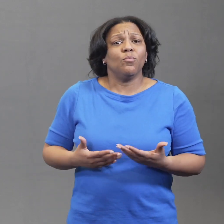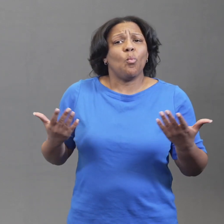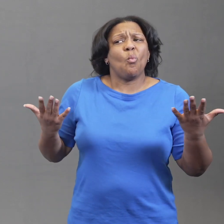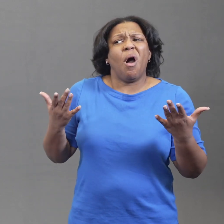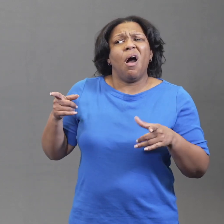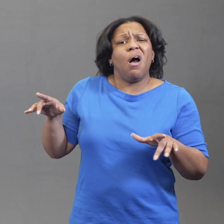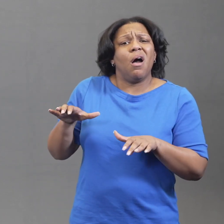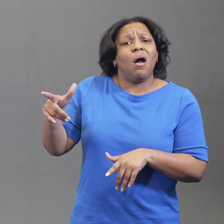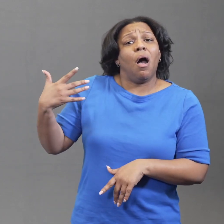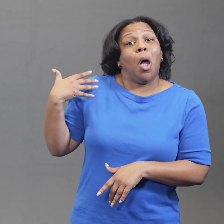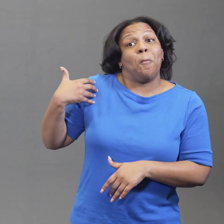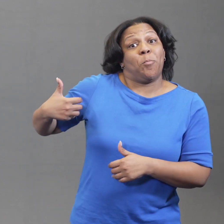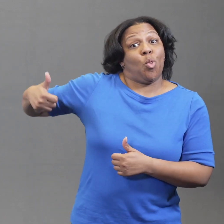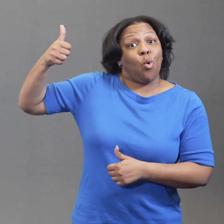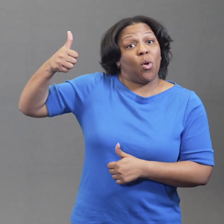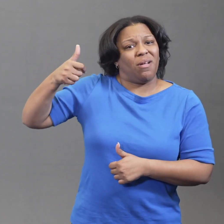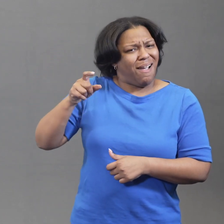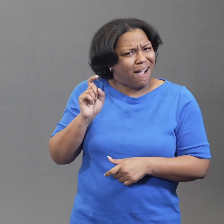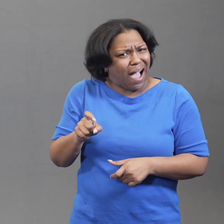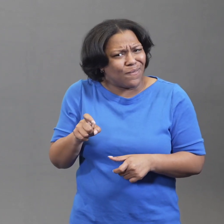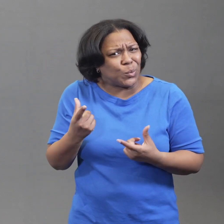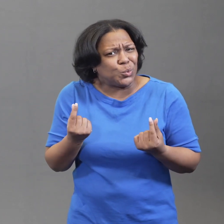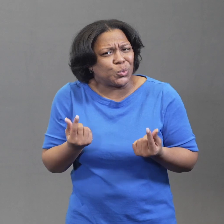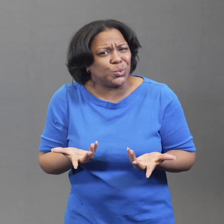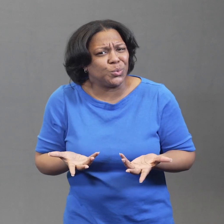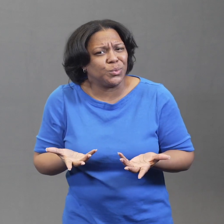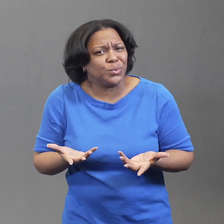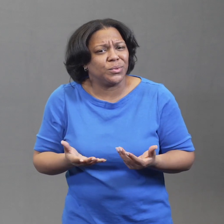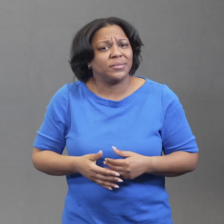What do employers have to do?